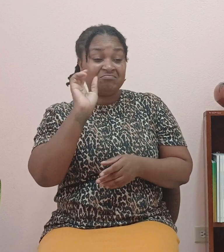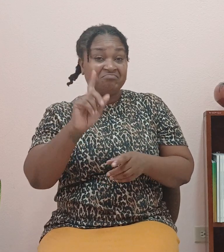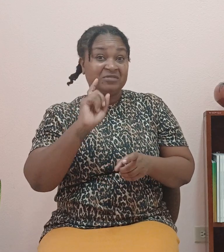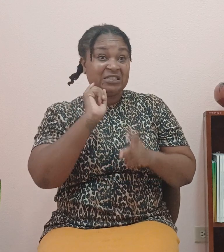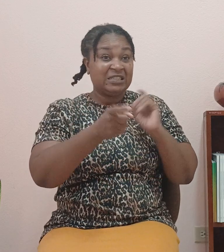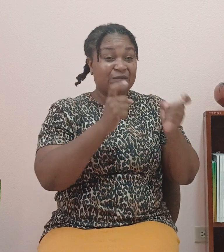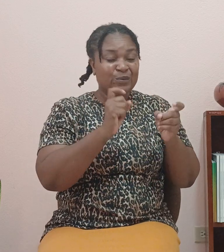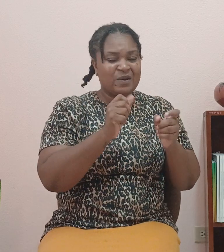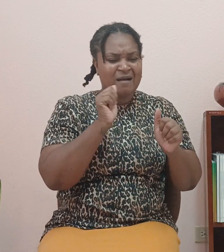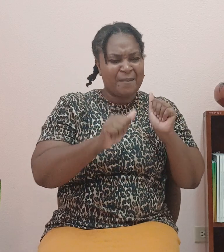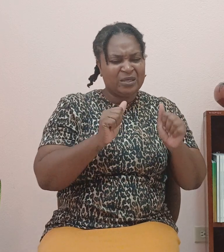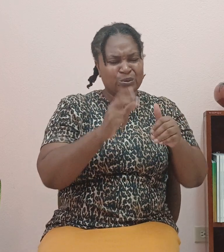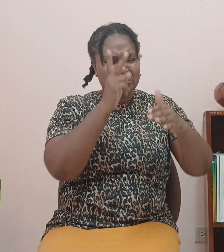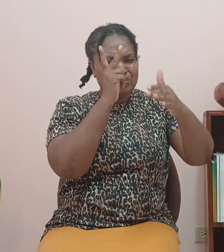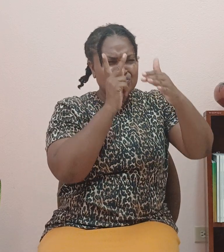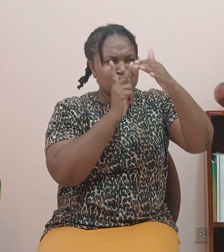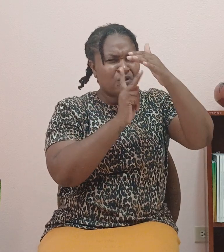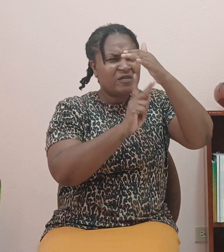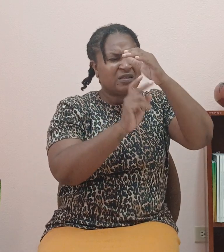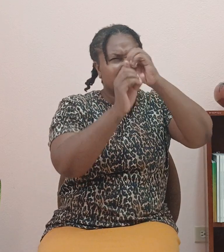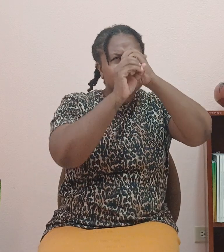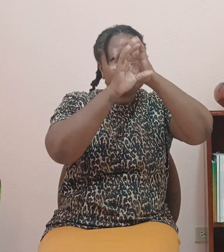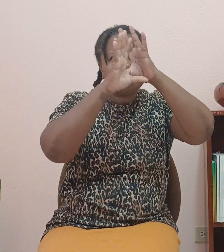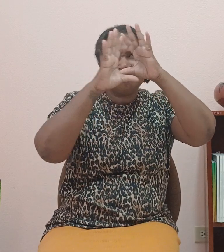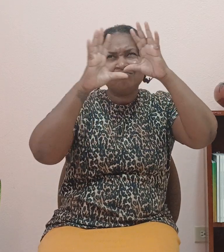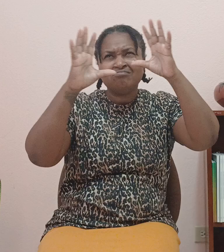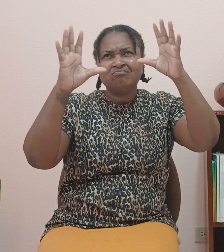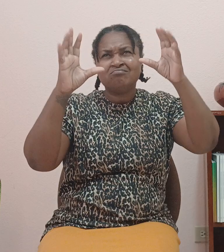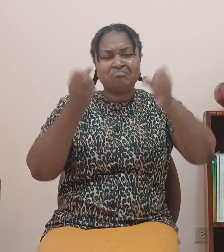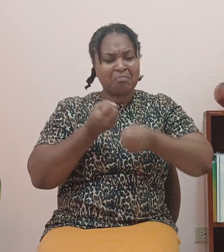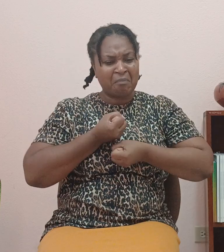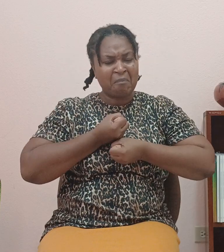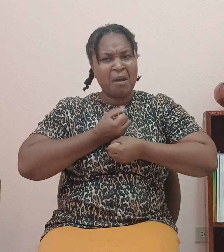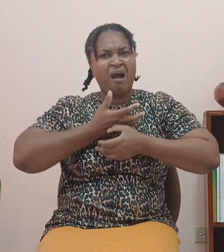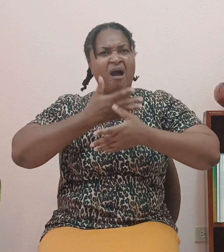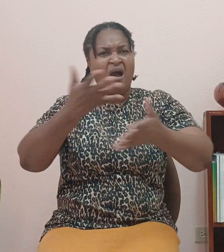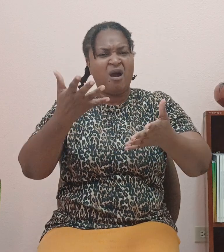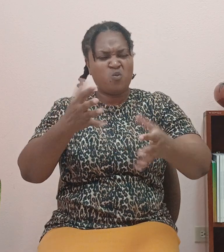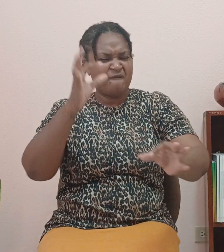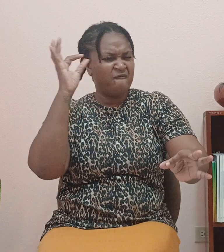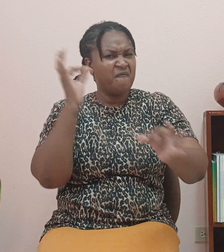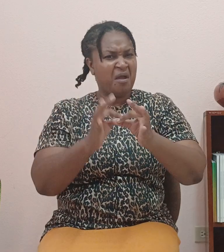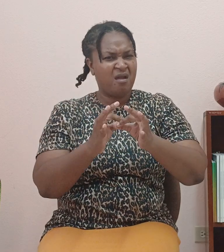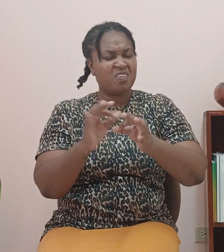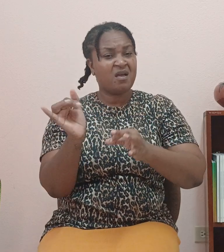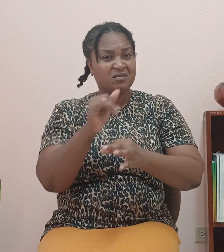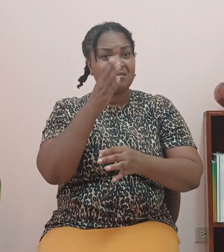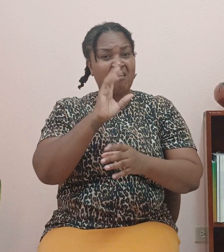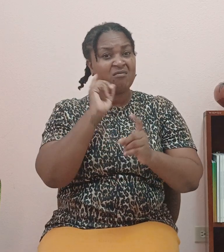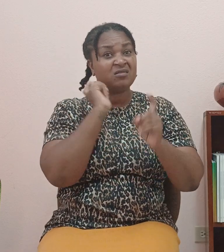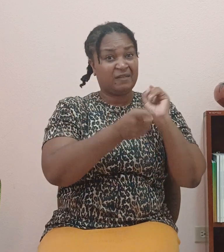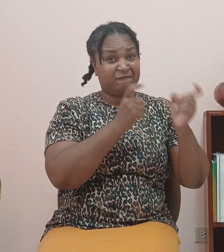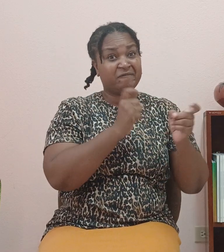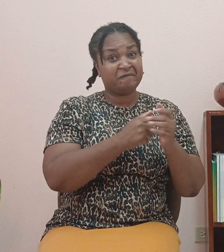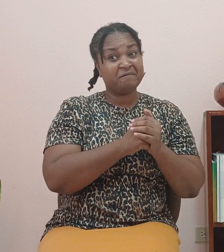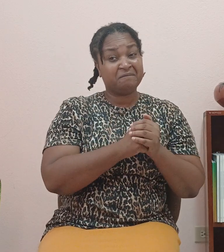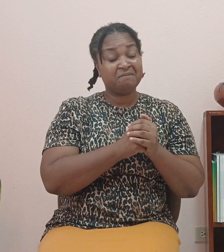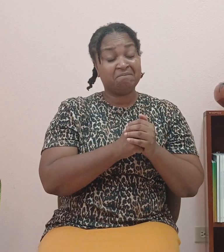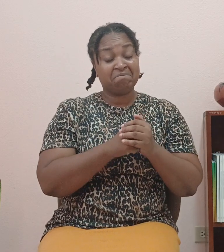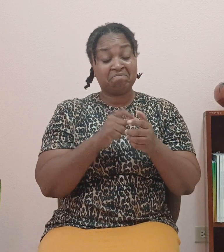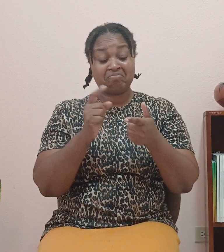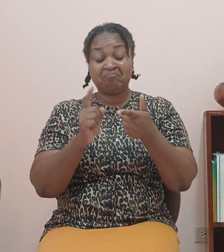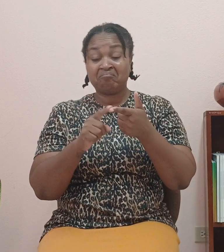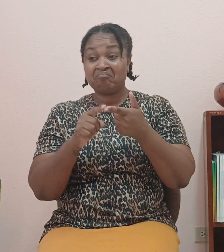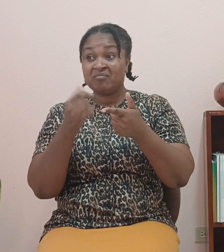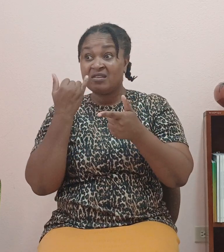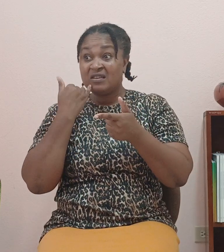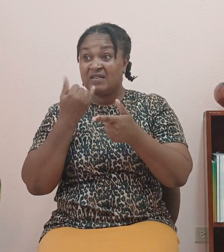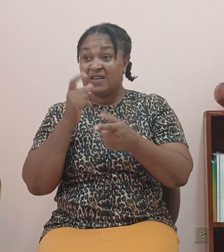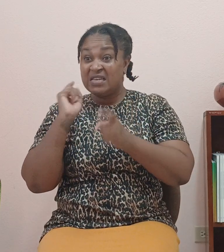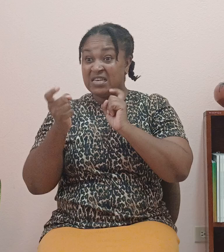prophesy, speak out with as much faith as God has given you. If your gift is serving others,